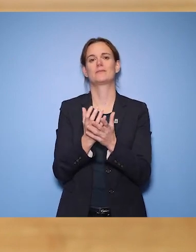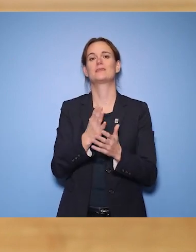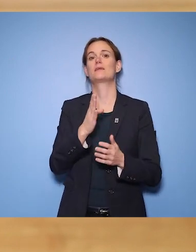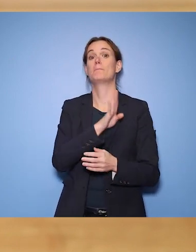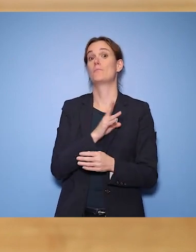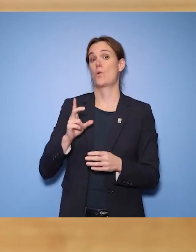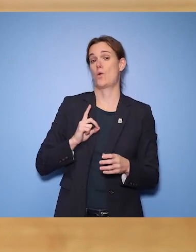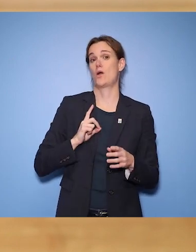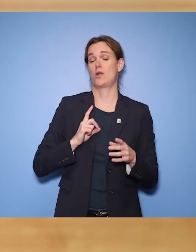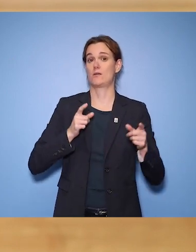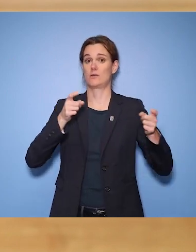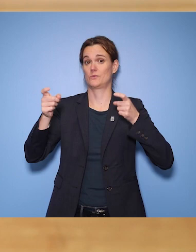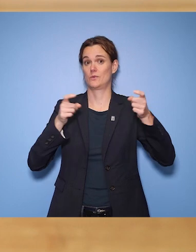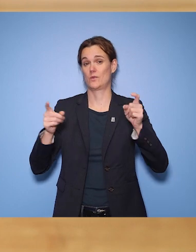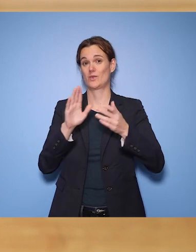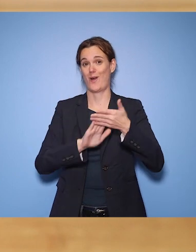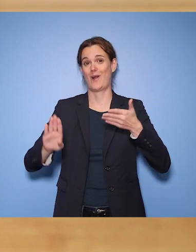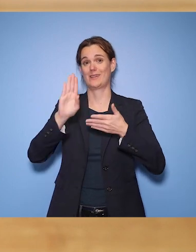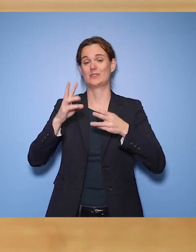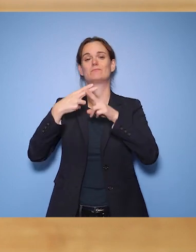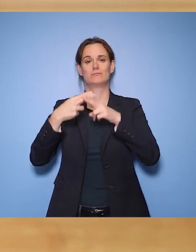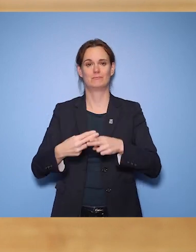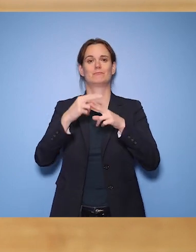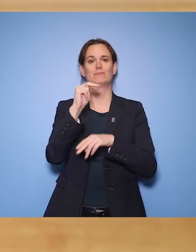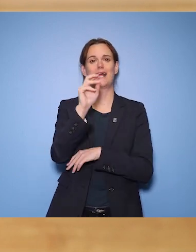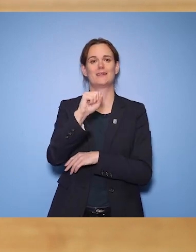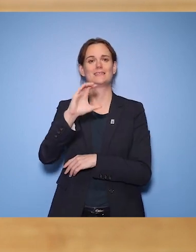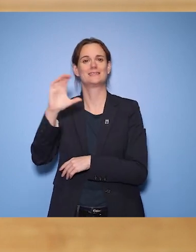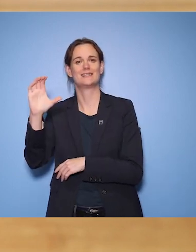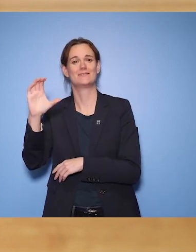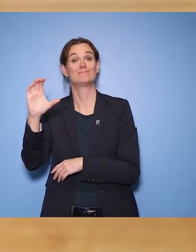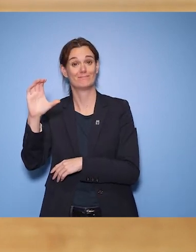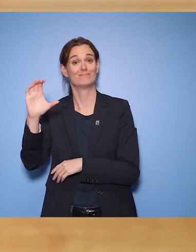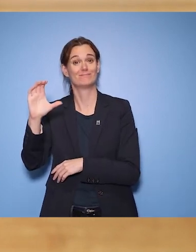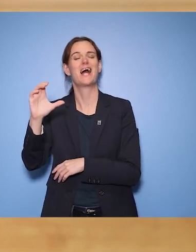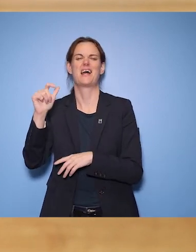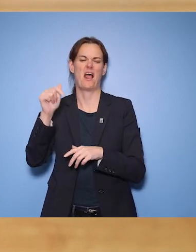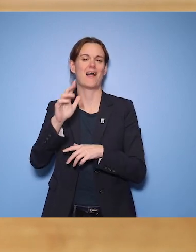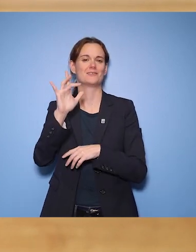a board-governed college in 1996. And this is the milestone in our history that marks